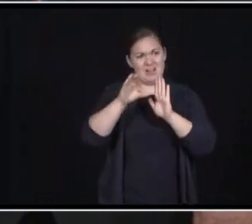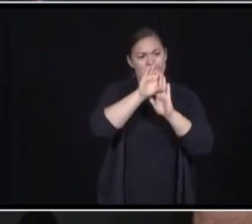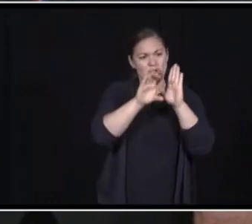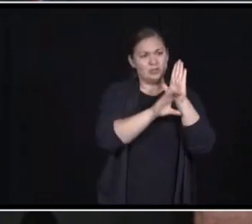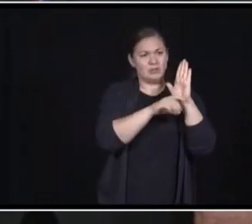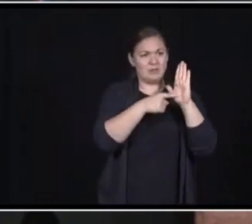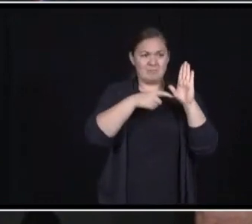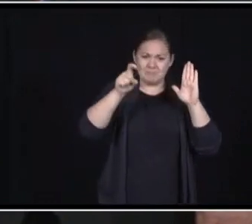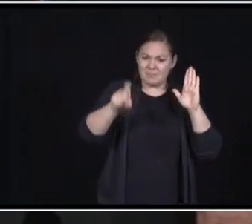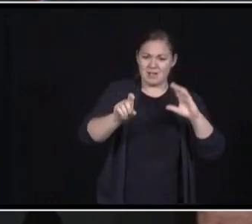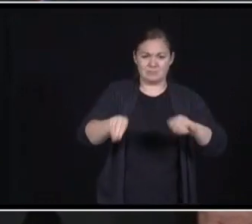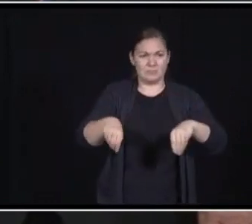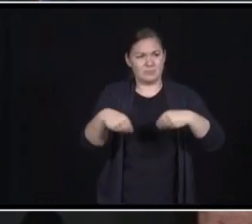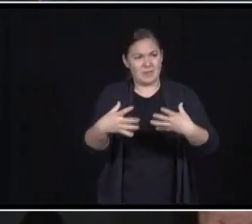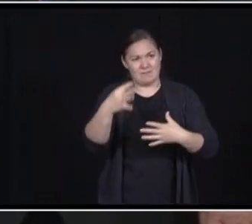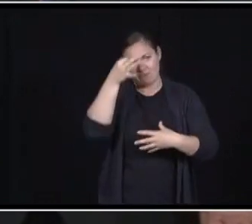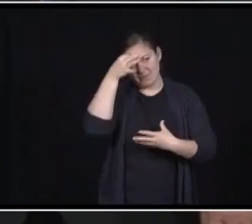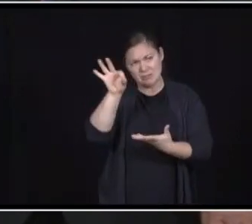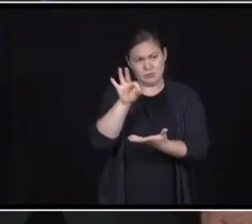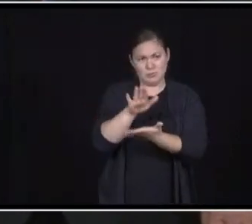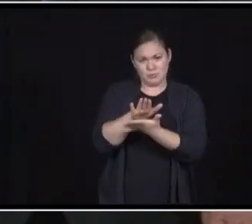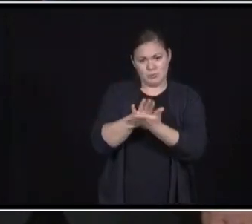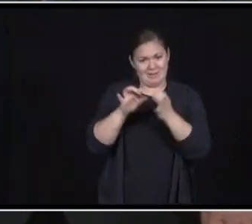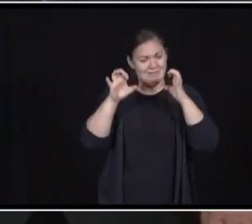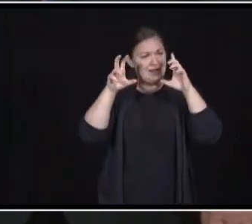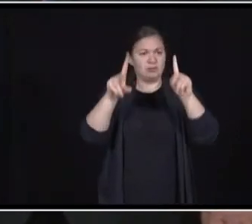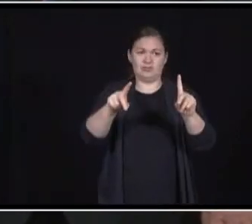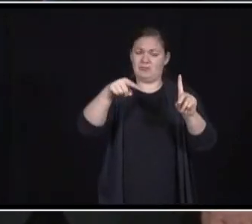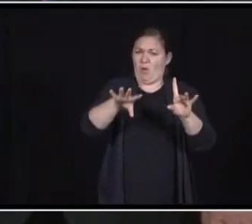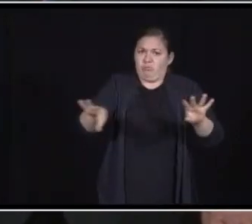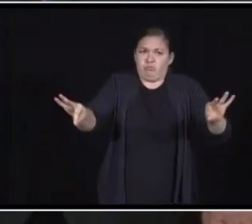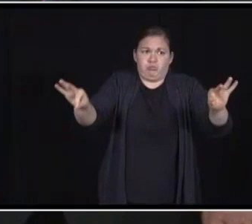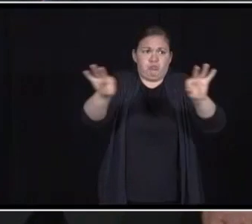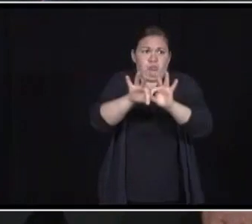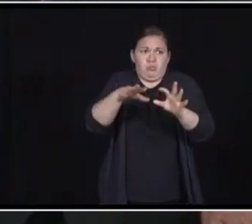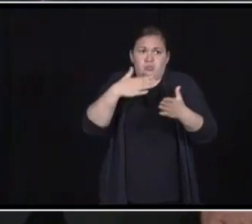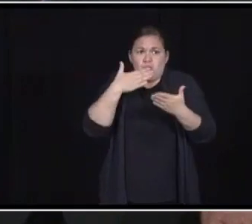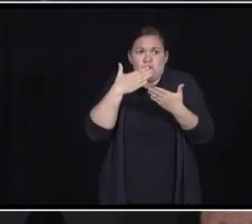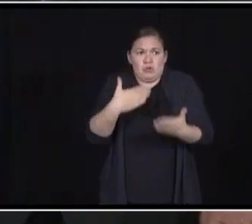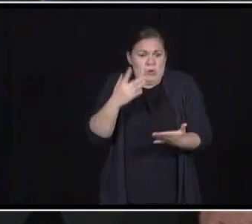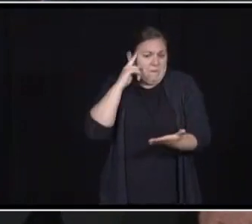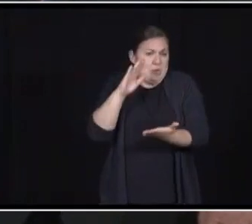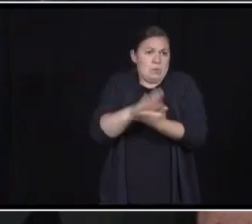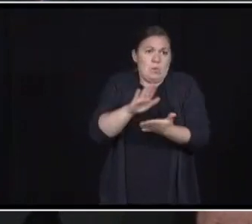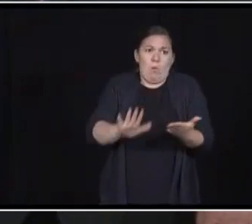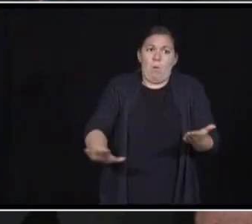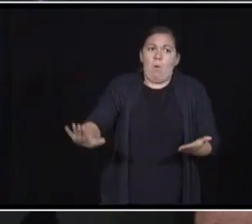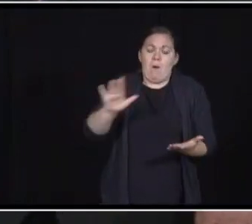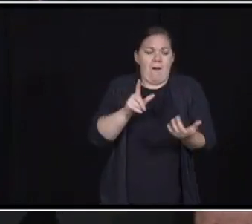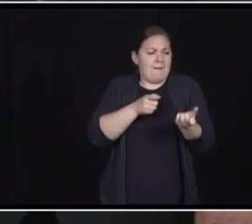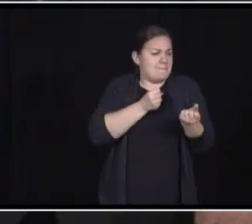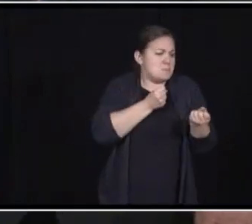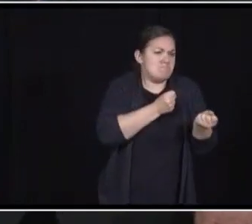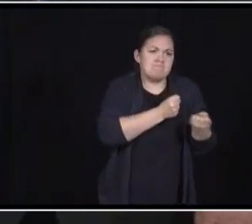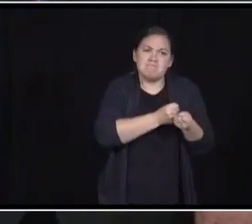We are doing every thing we humanly can. Knowing our requirement and our obligation consequently, to French language and minority education.